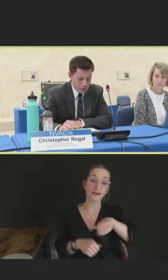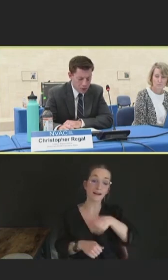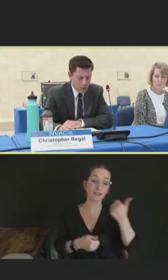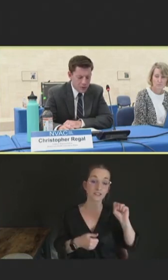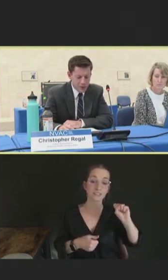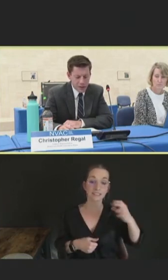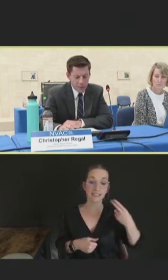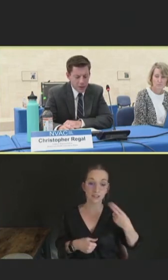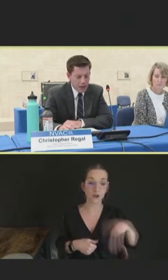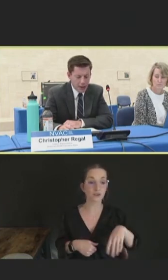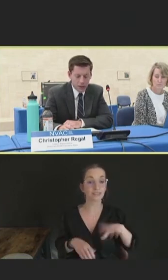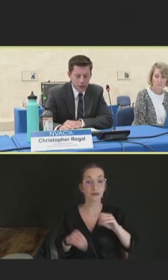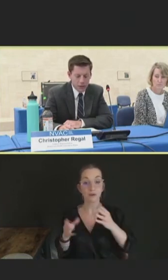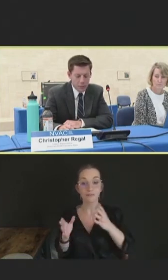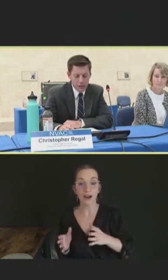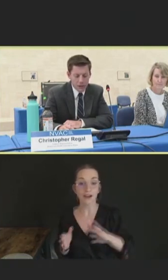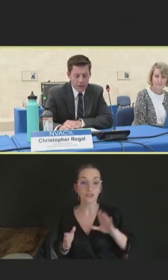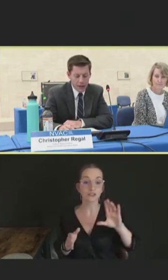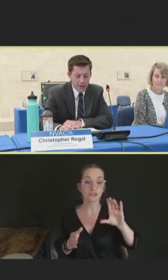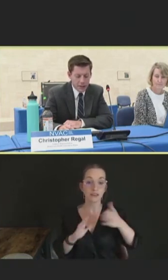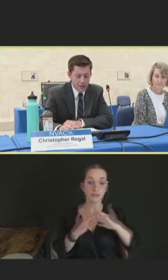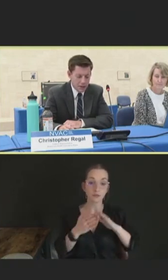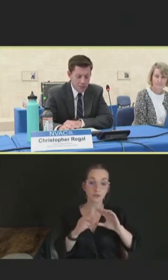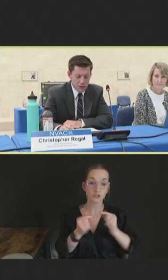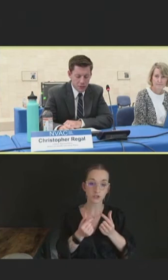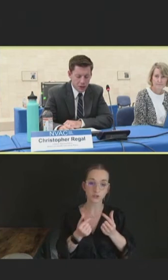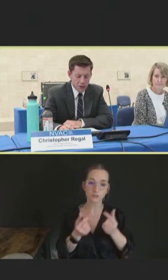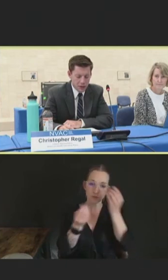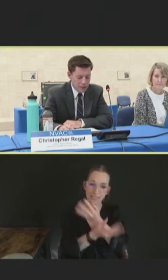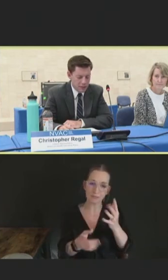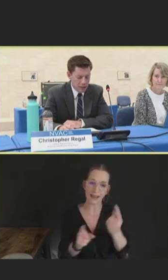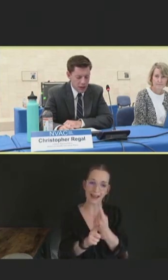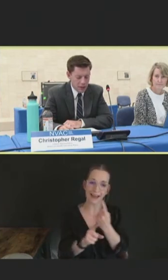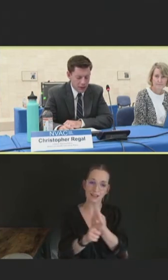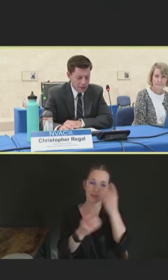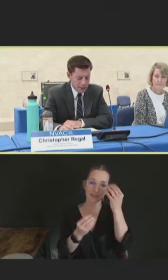to disseminate accurate information on vaccines especially regarding the safety and efficacy.